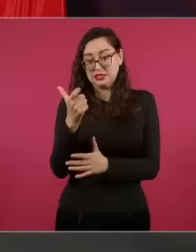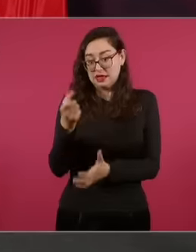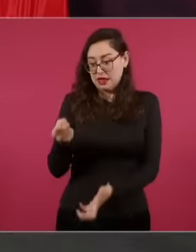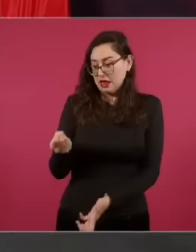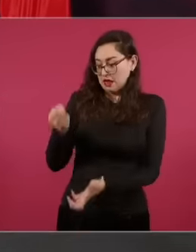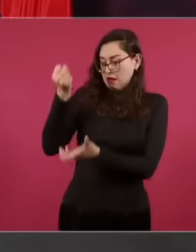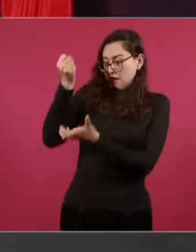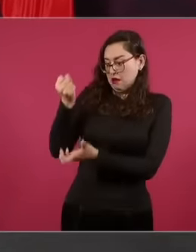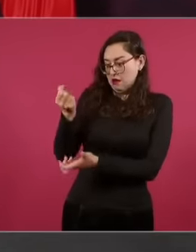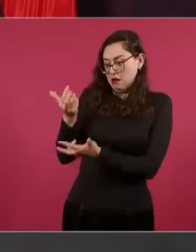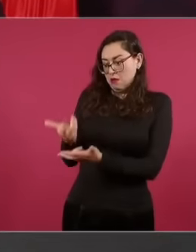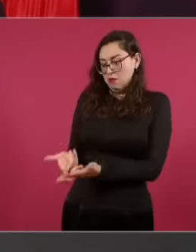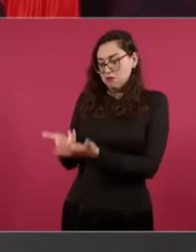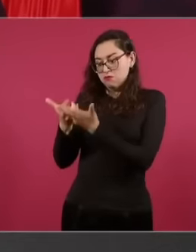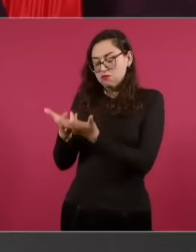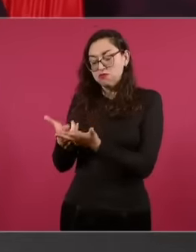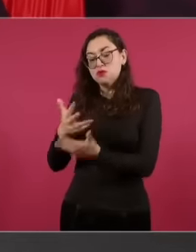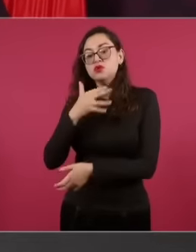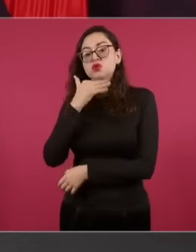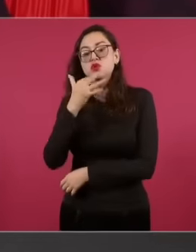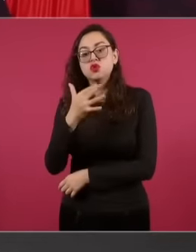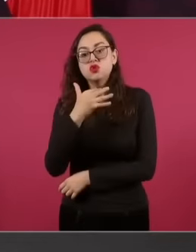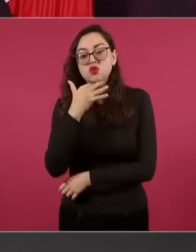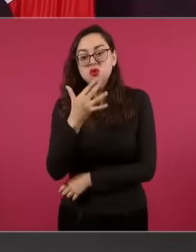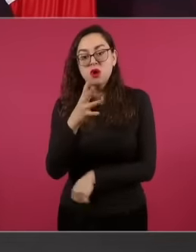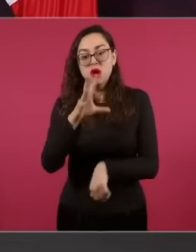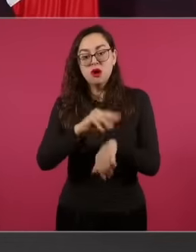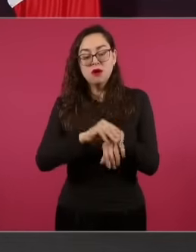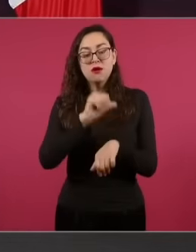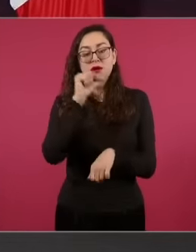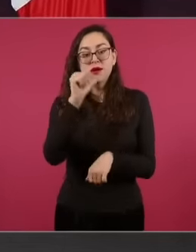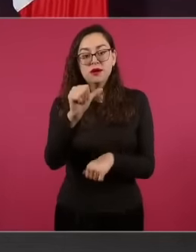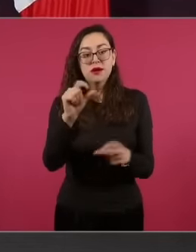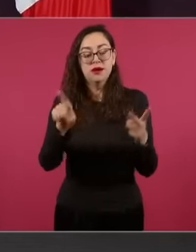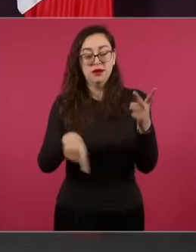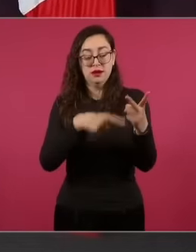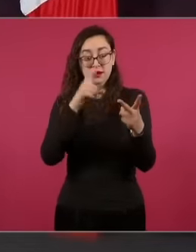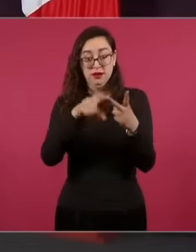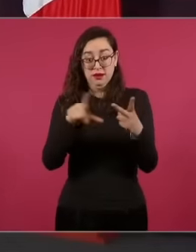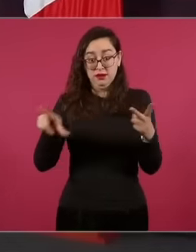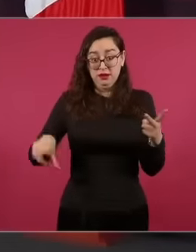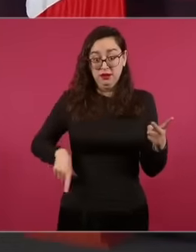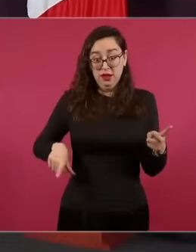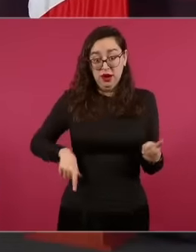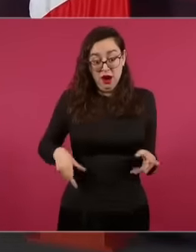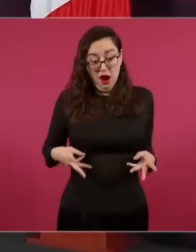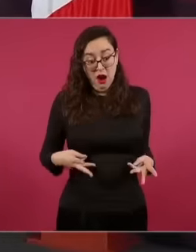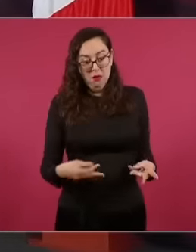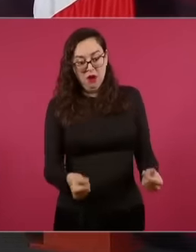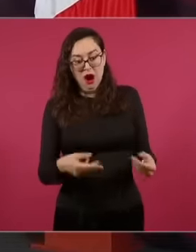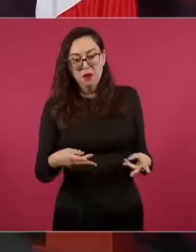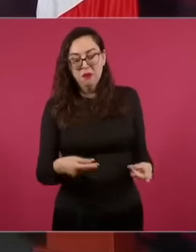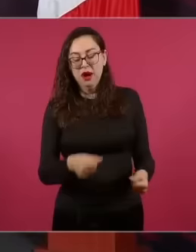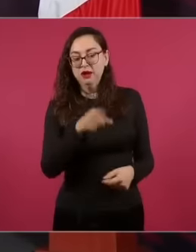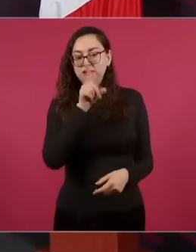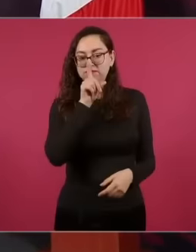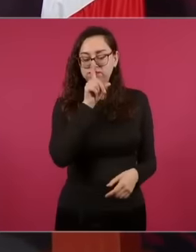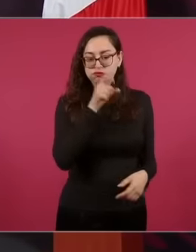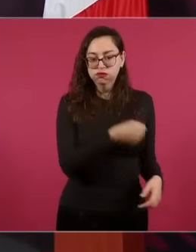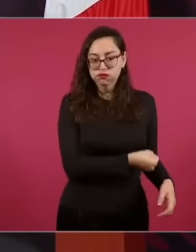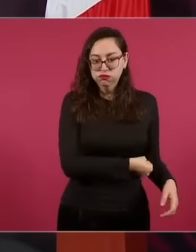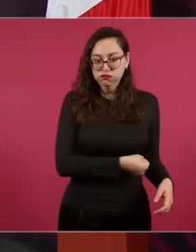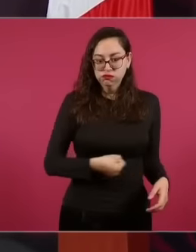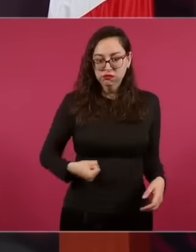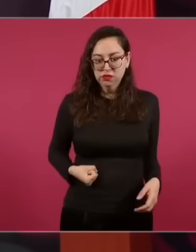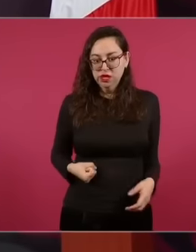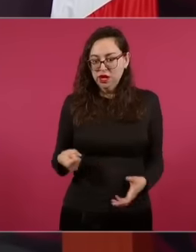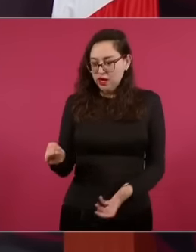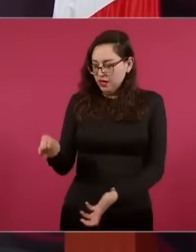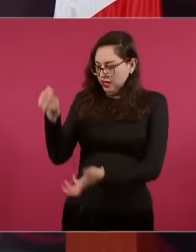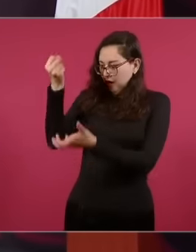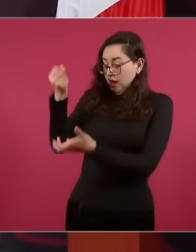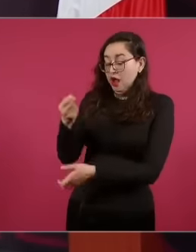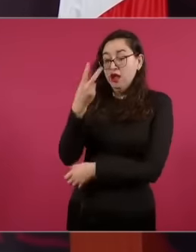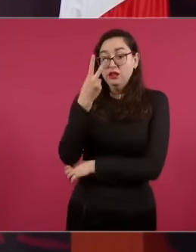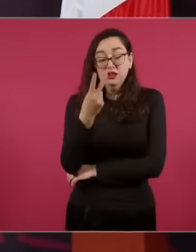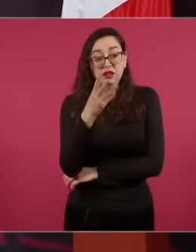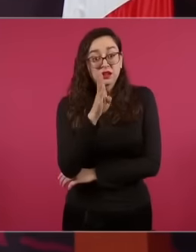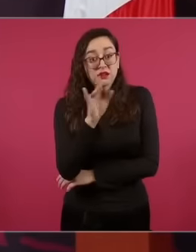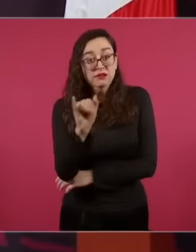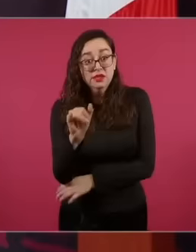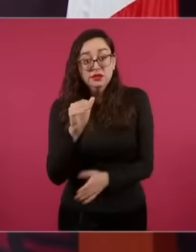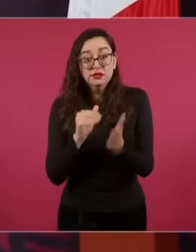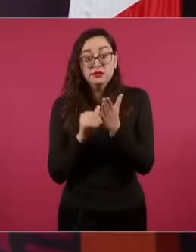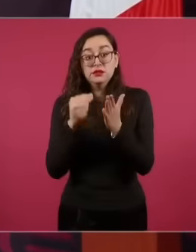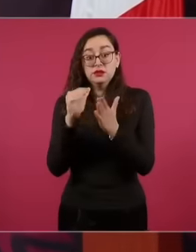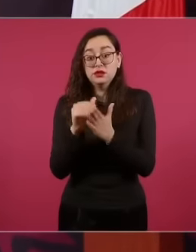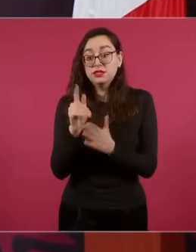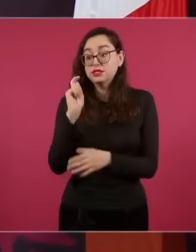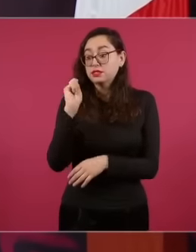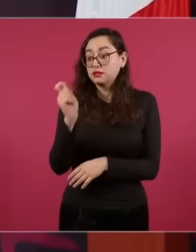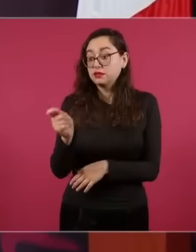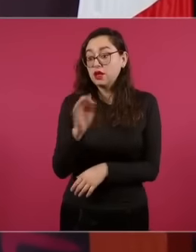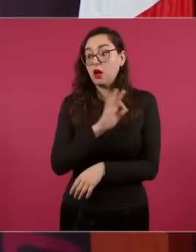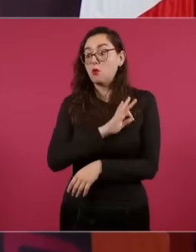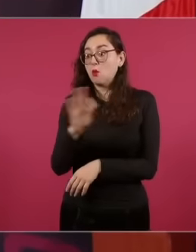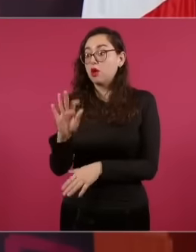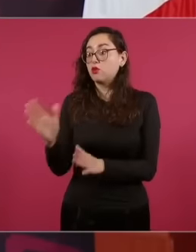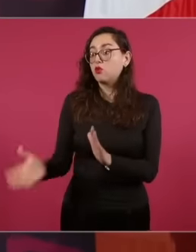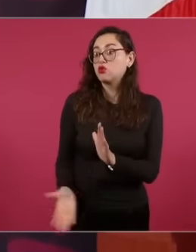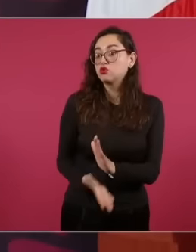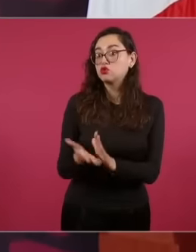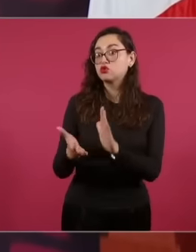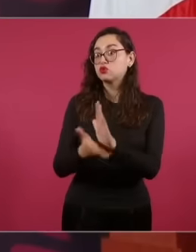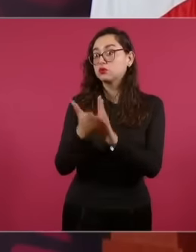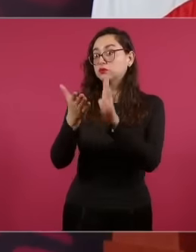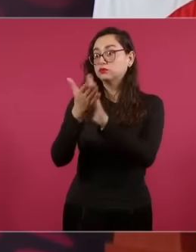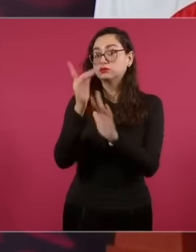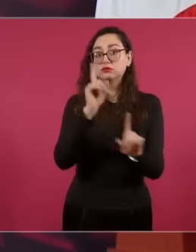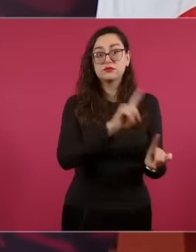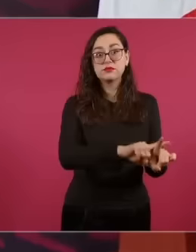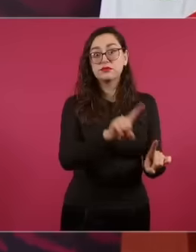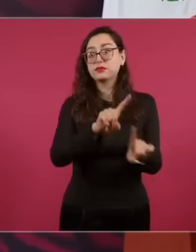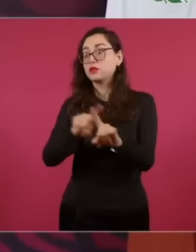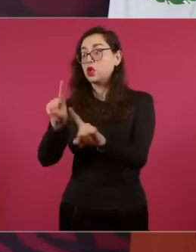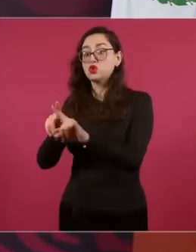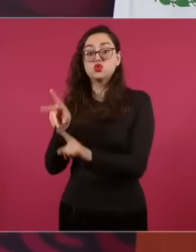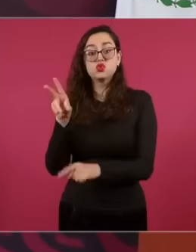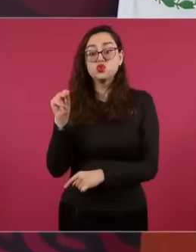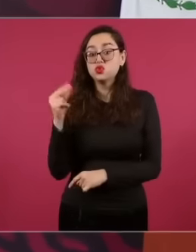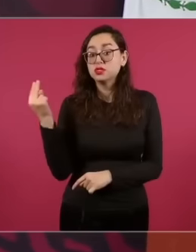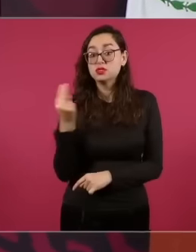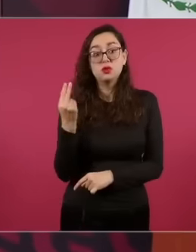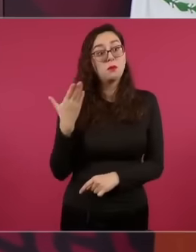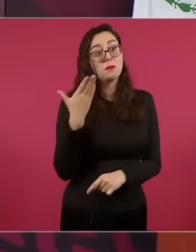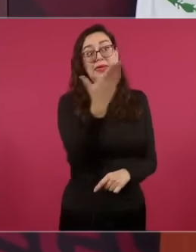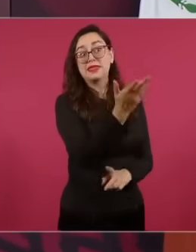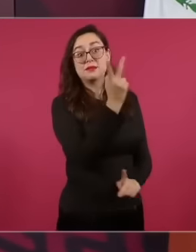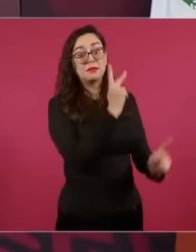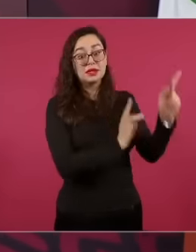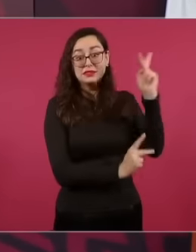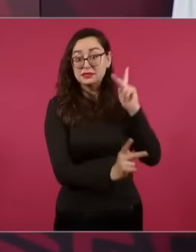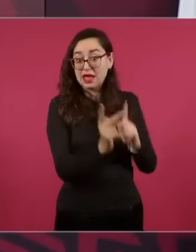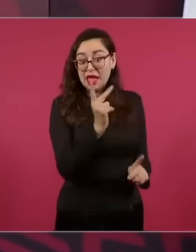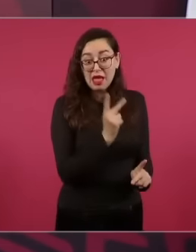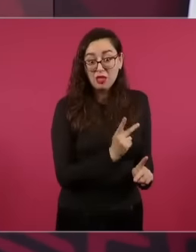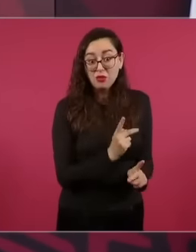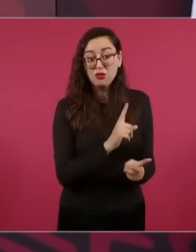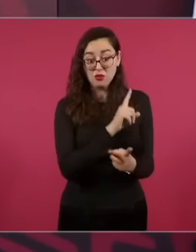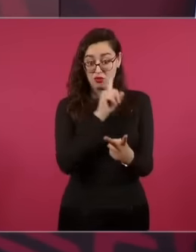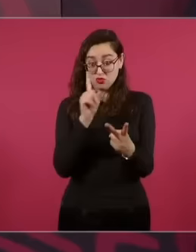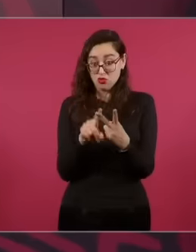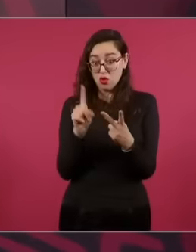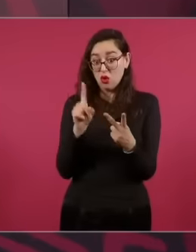austere government. That has meant carrying out works without debt. This means not increasing taxes. This means